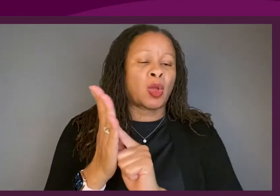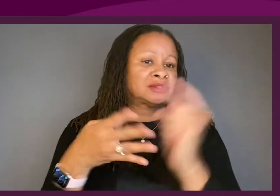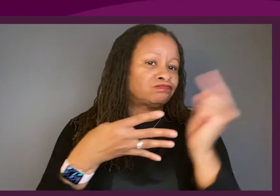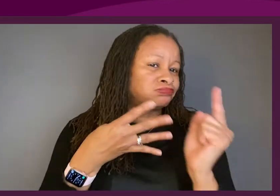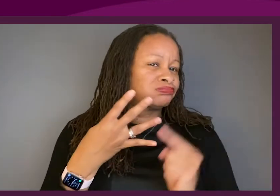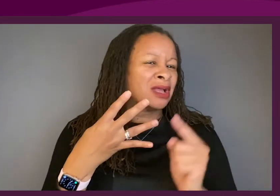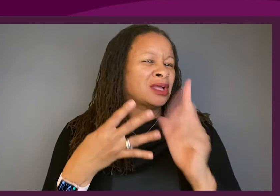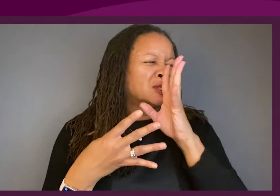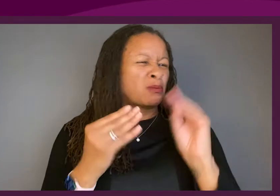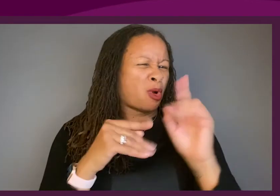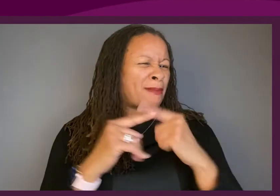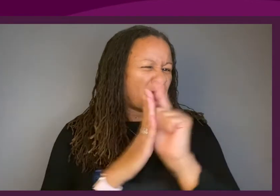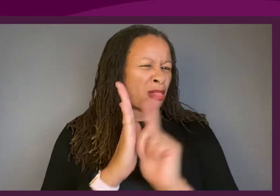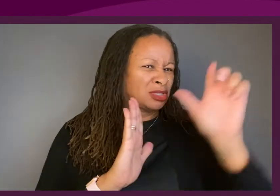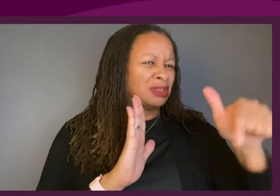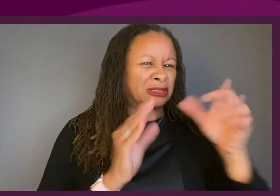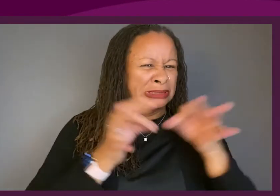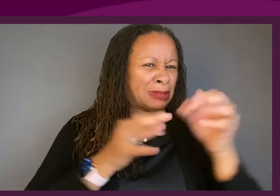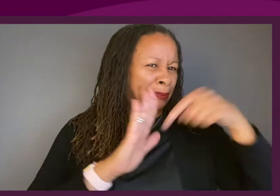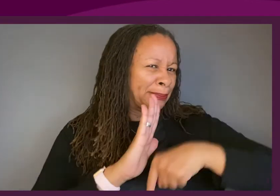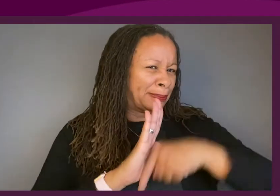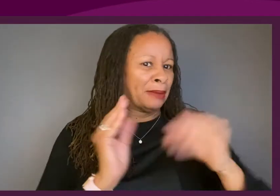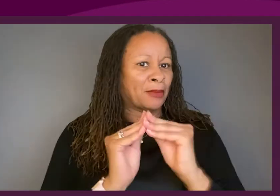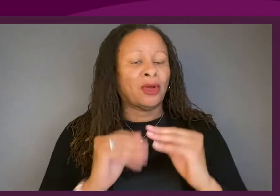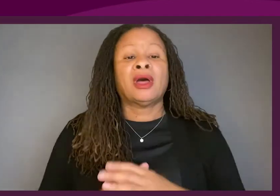I think we'll talk more about those later.